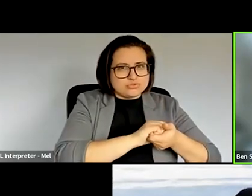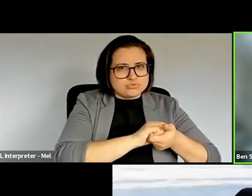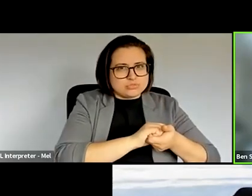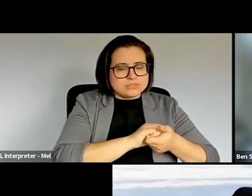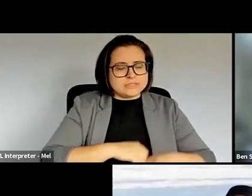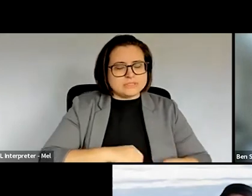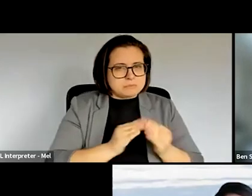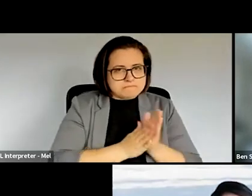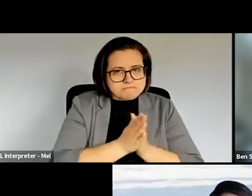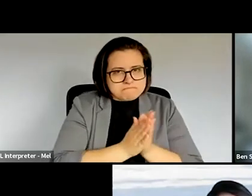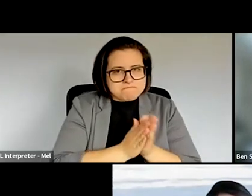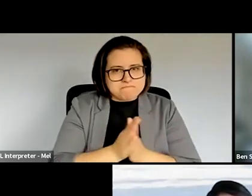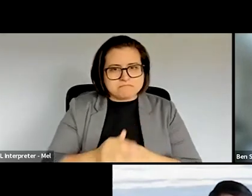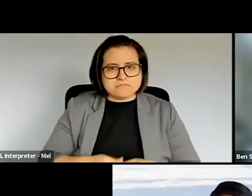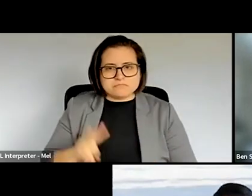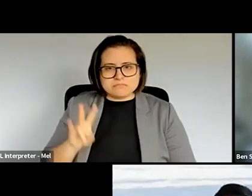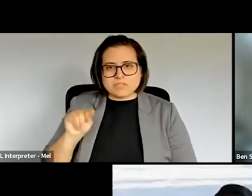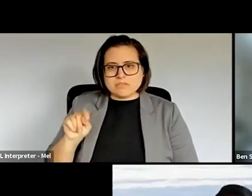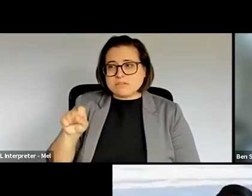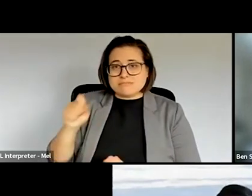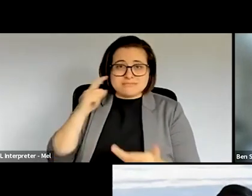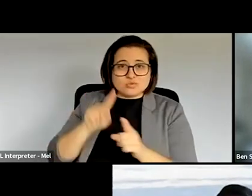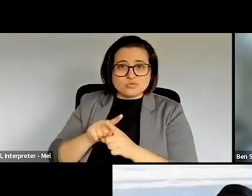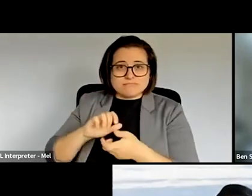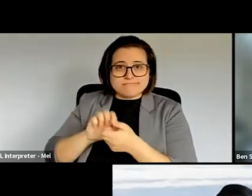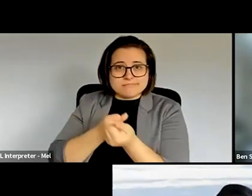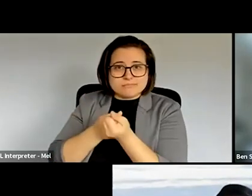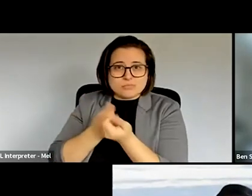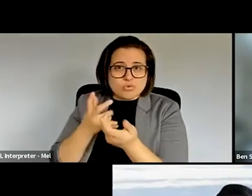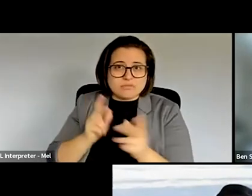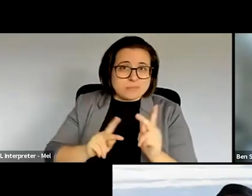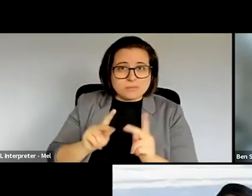Well I certainly am a big fan of collaboration with people and with tools. Monica.